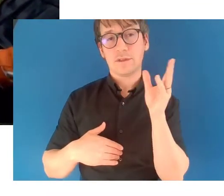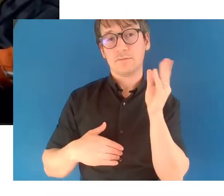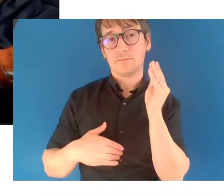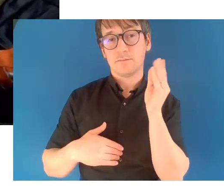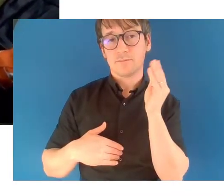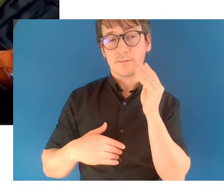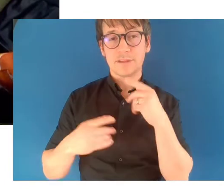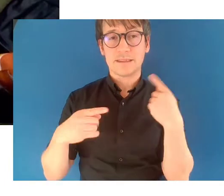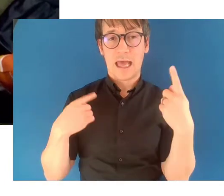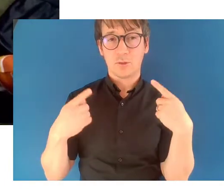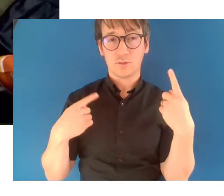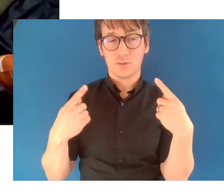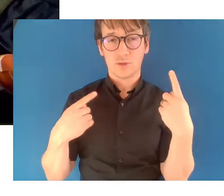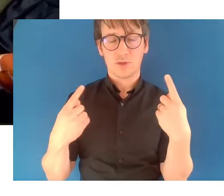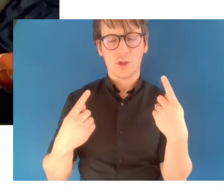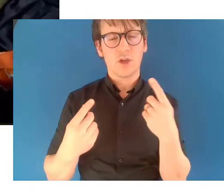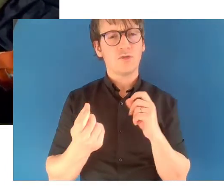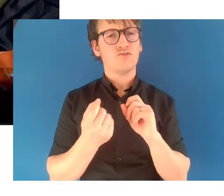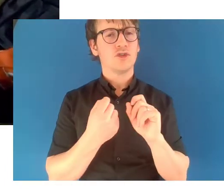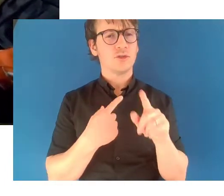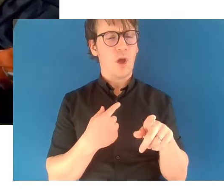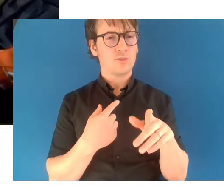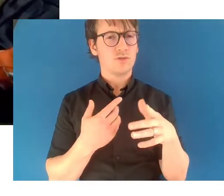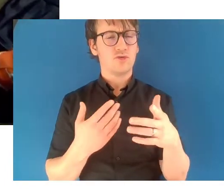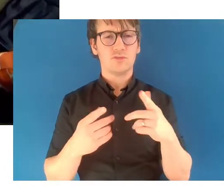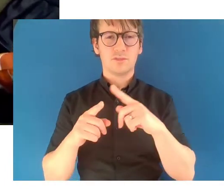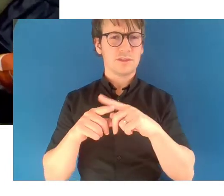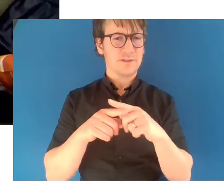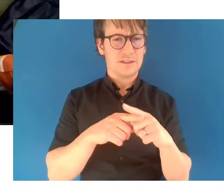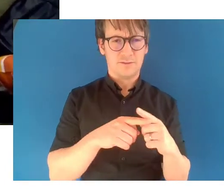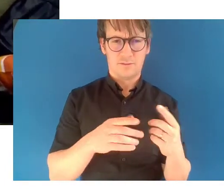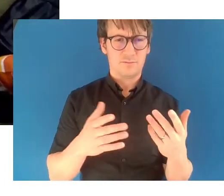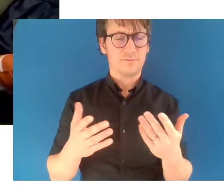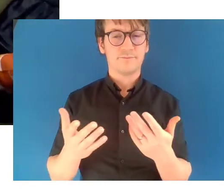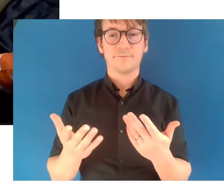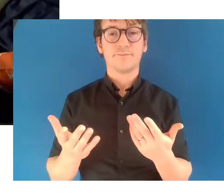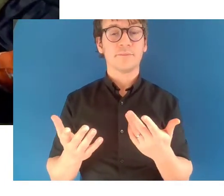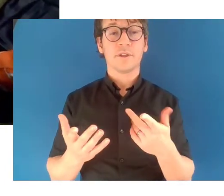to sound. It responds to things people say.